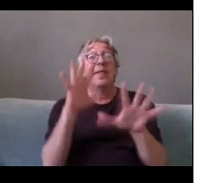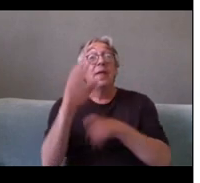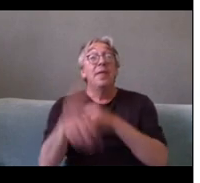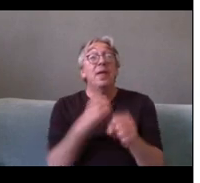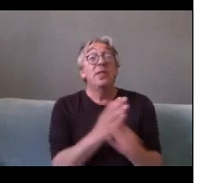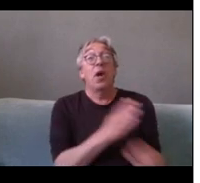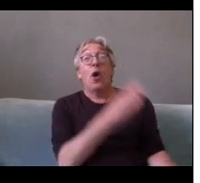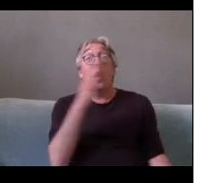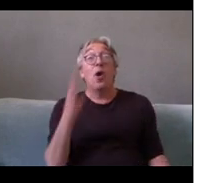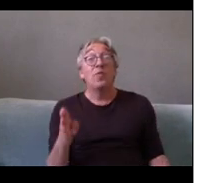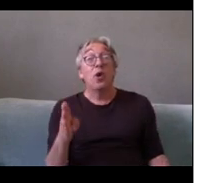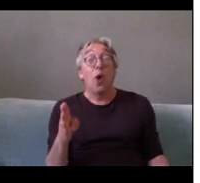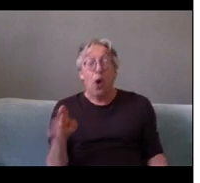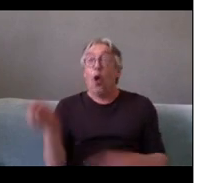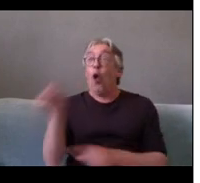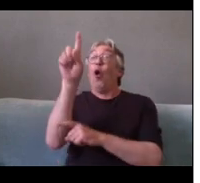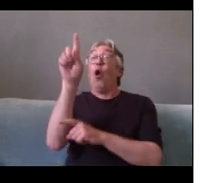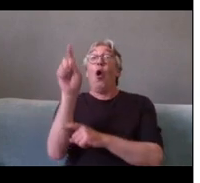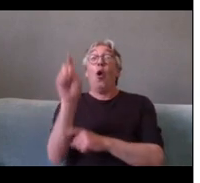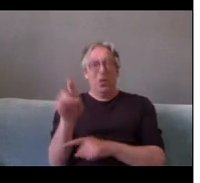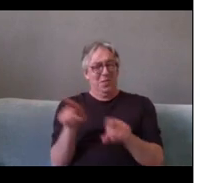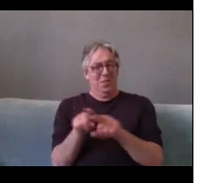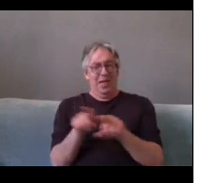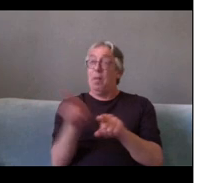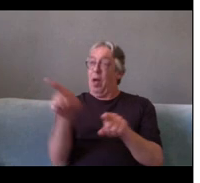but a longer list of impairments was used.